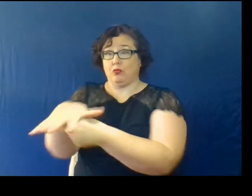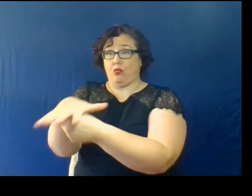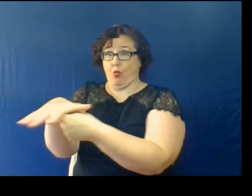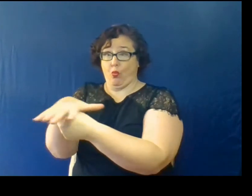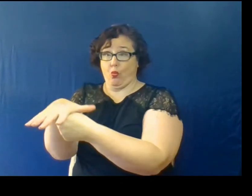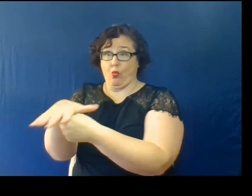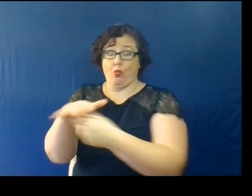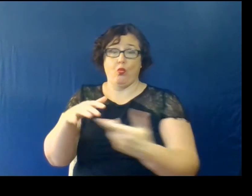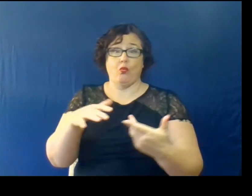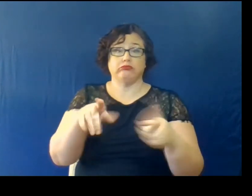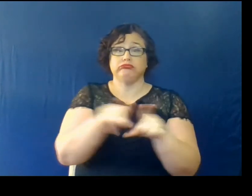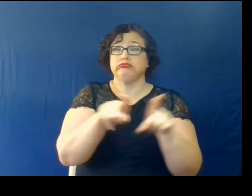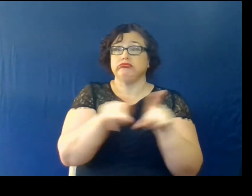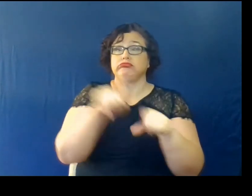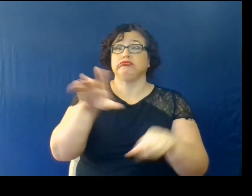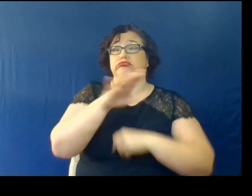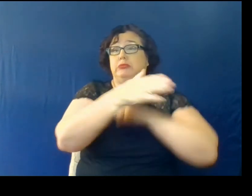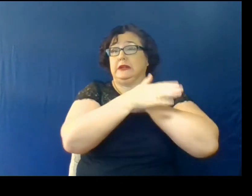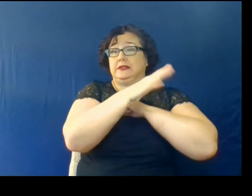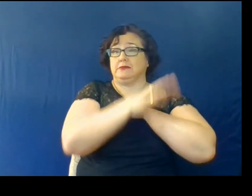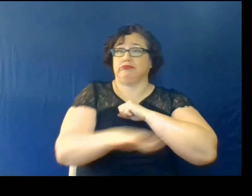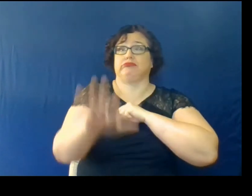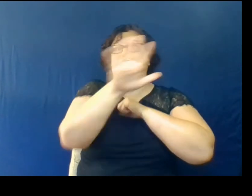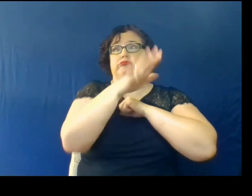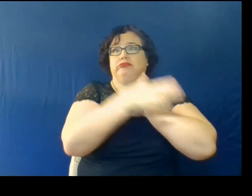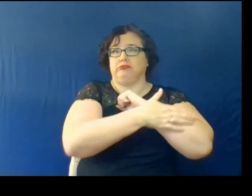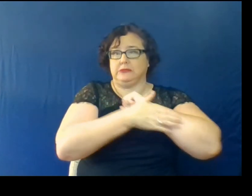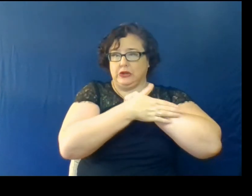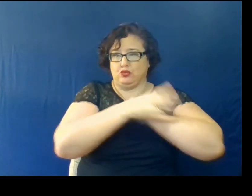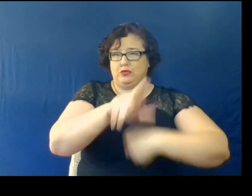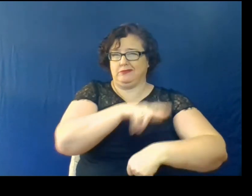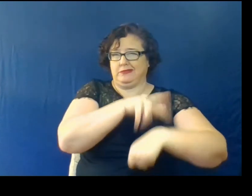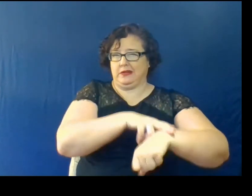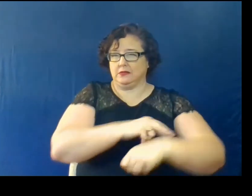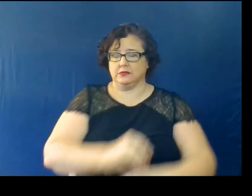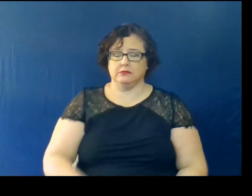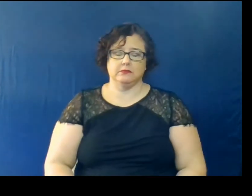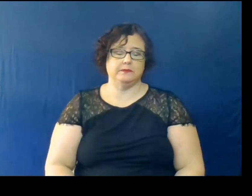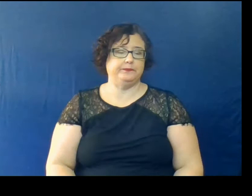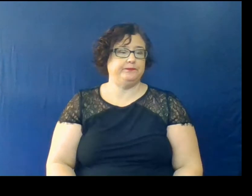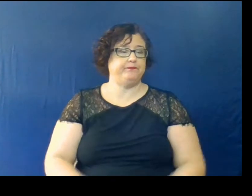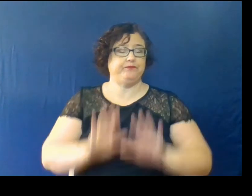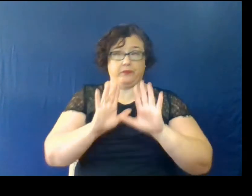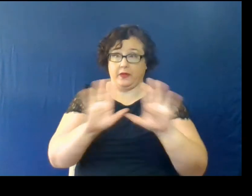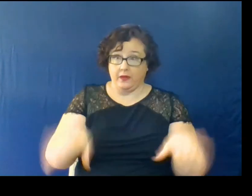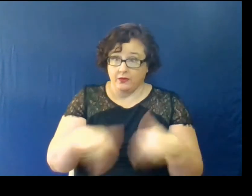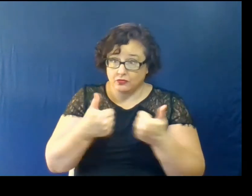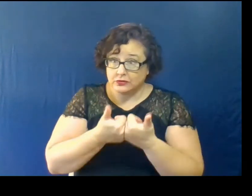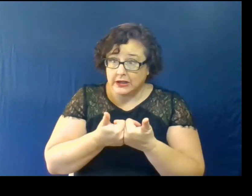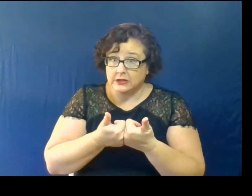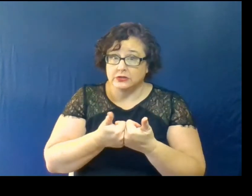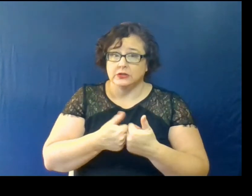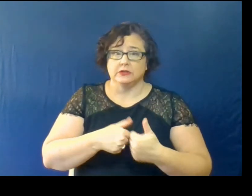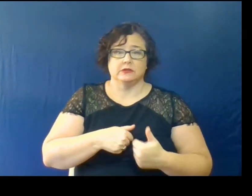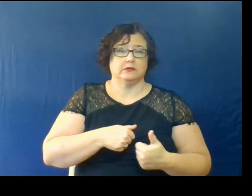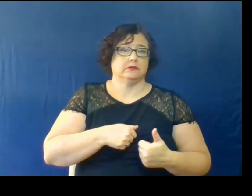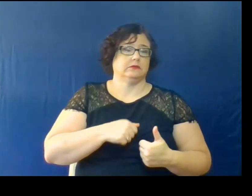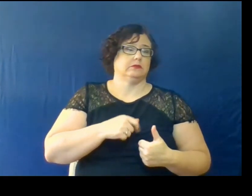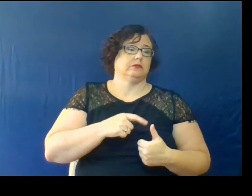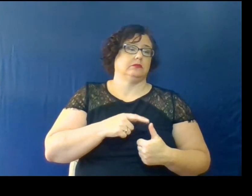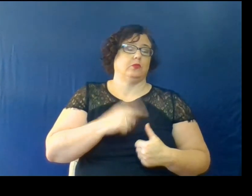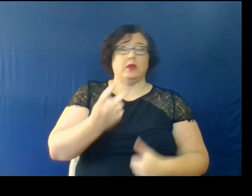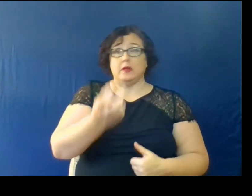as well as nationally. So the challenges when you are either blind or low vision really start with